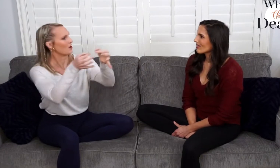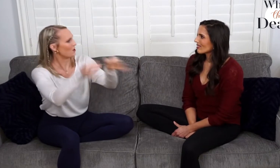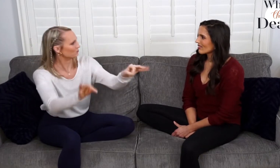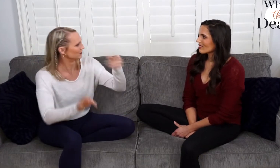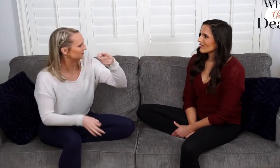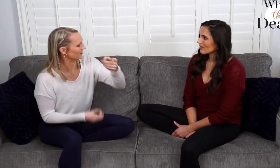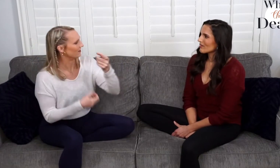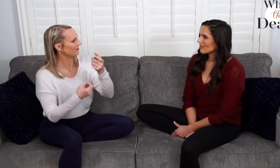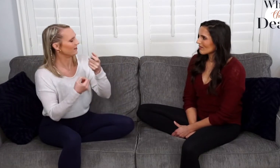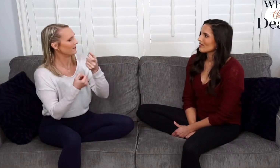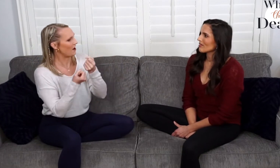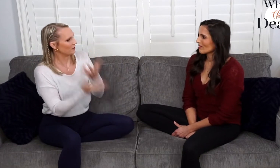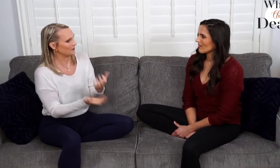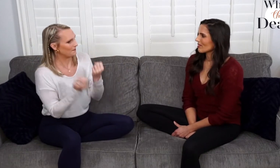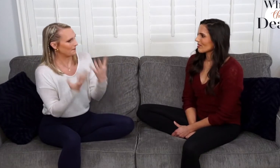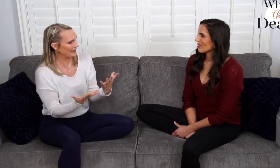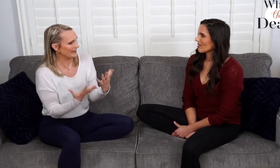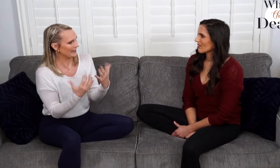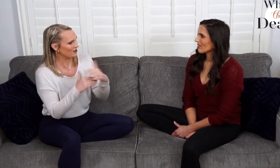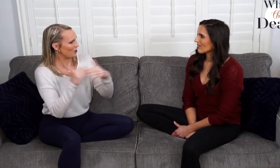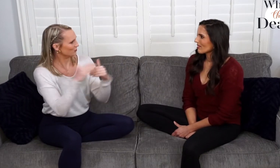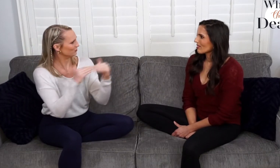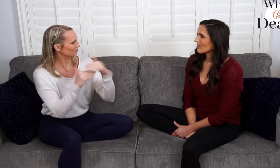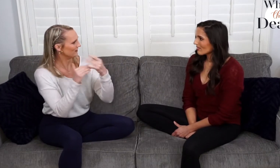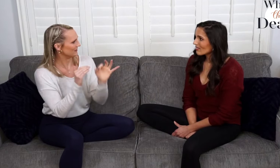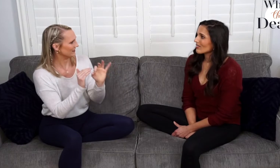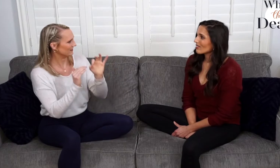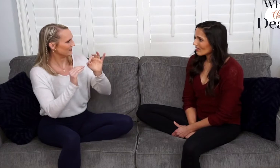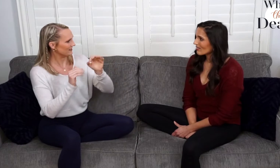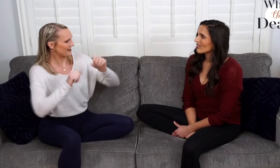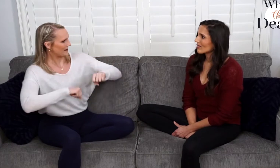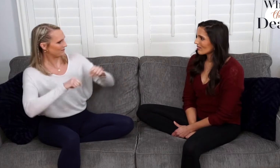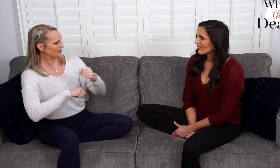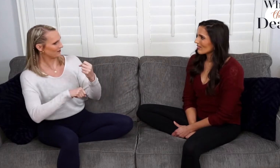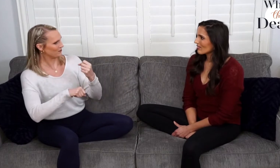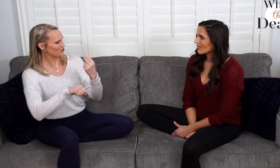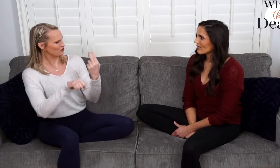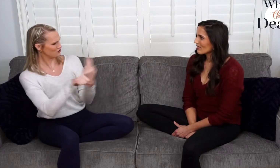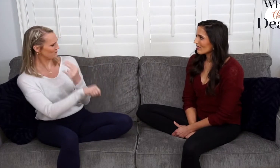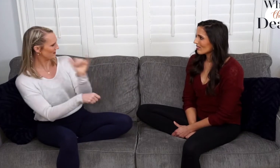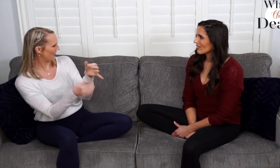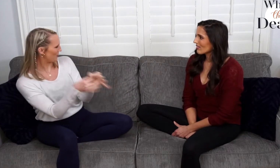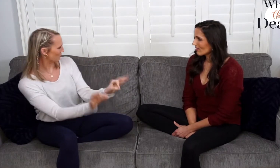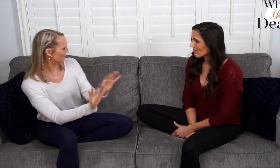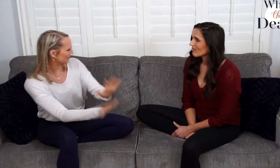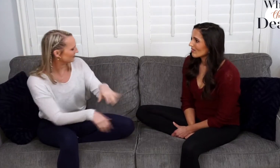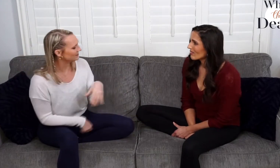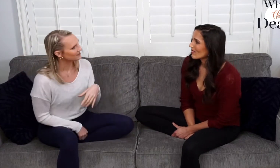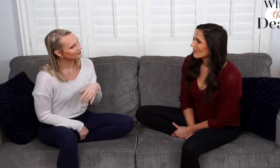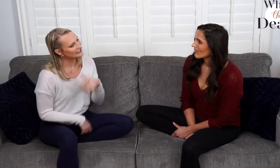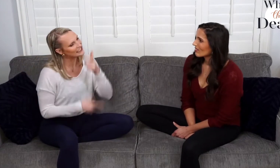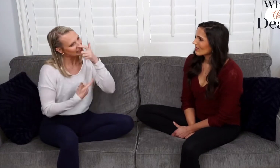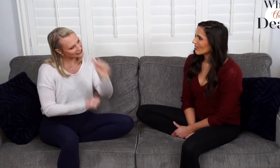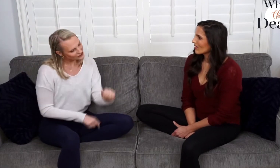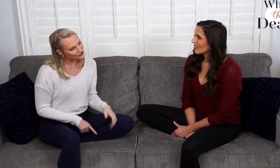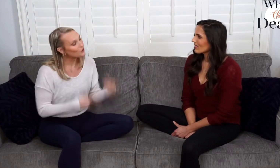language causes a lot of layers of being capable of using the language and it's interesting